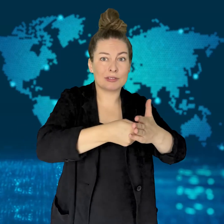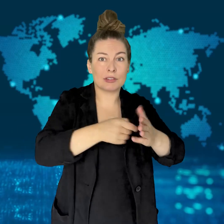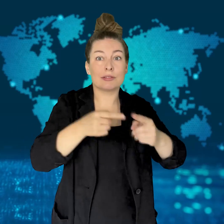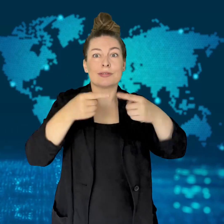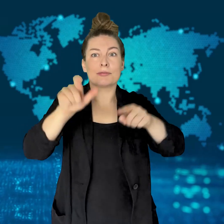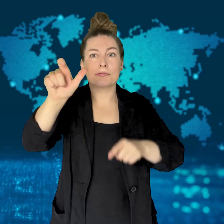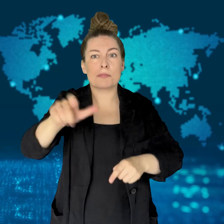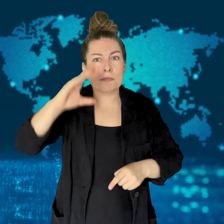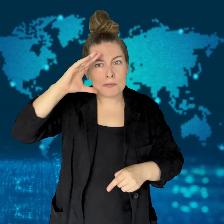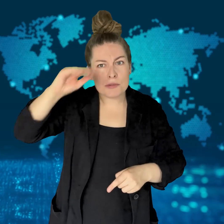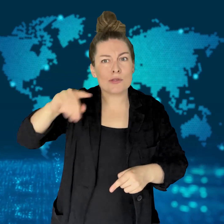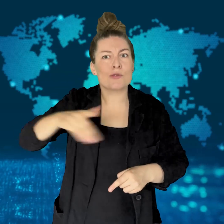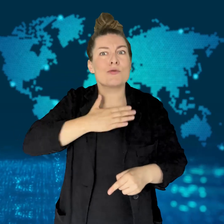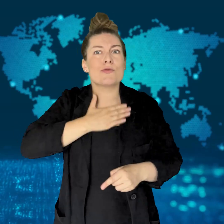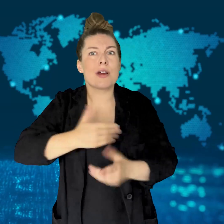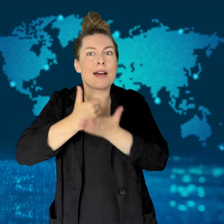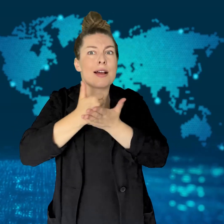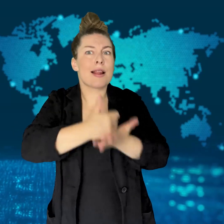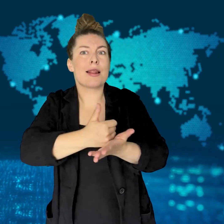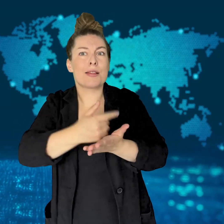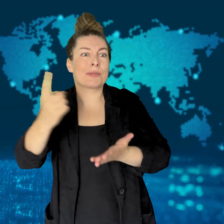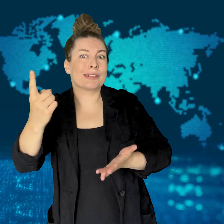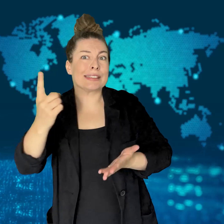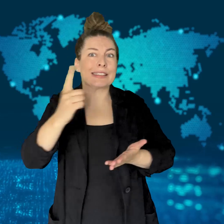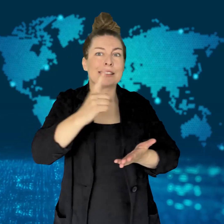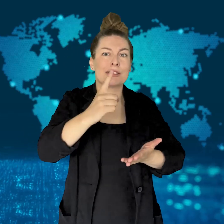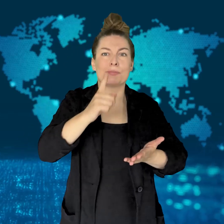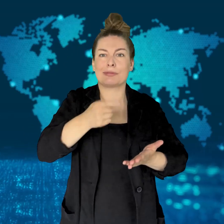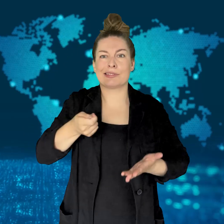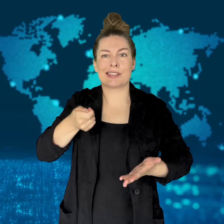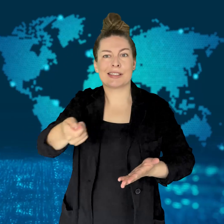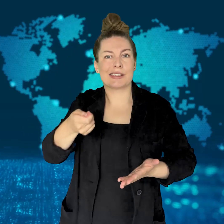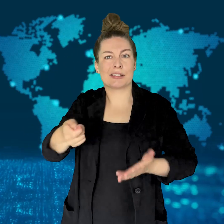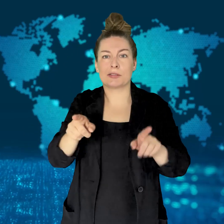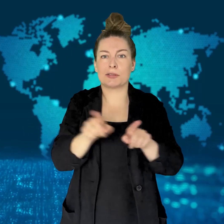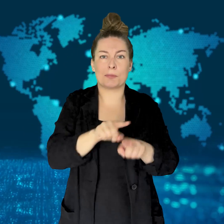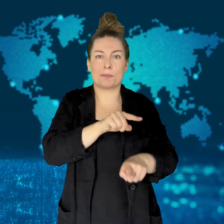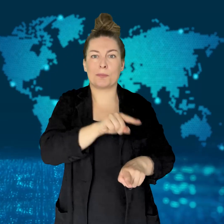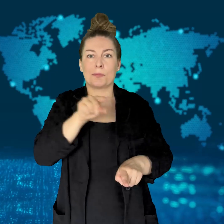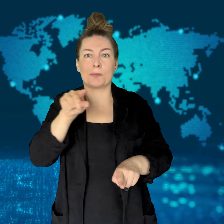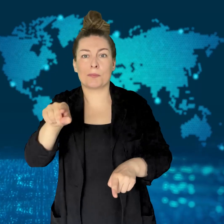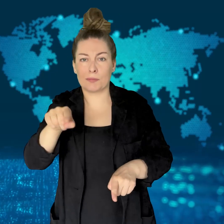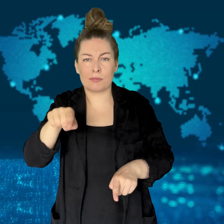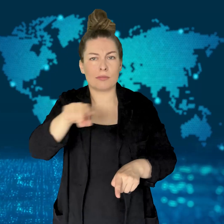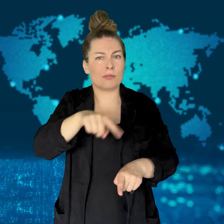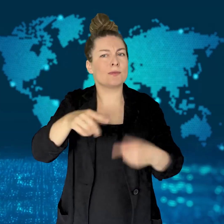The police said he stabbed both the instructor and a man who tried to